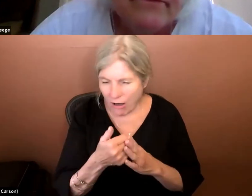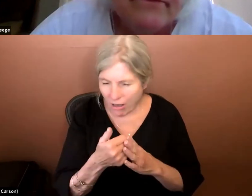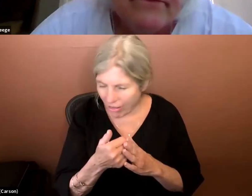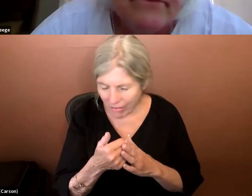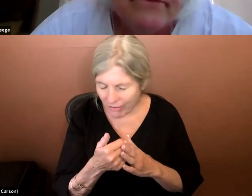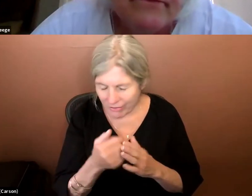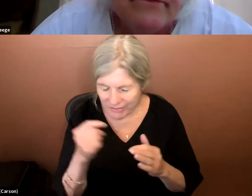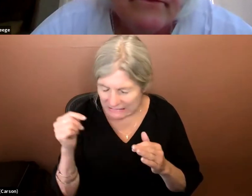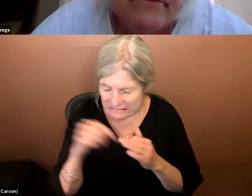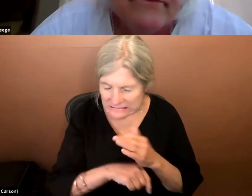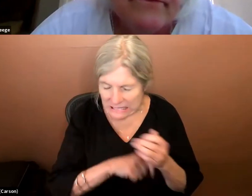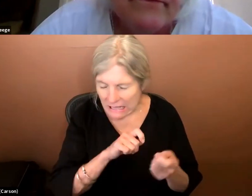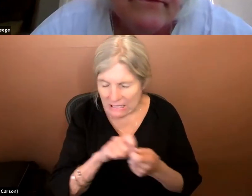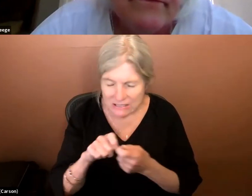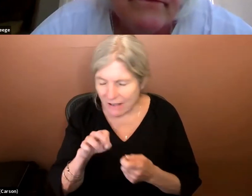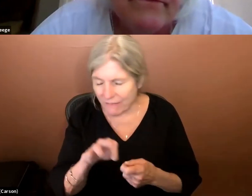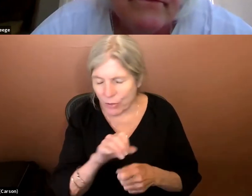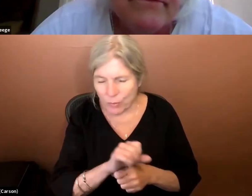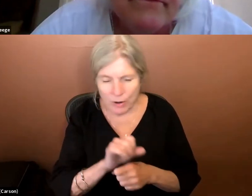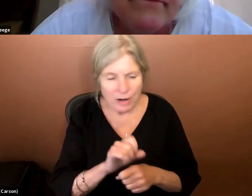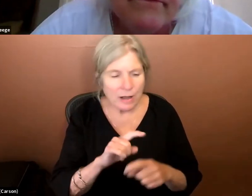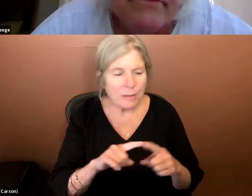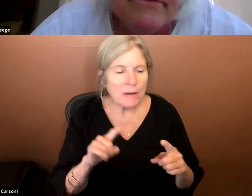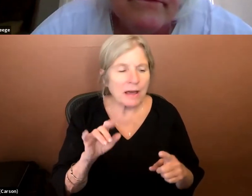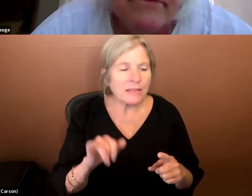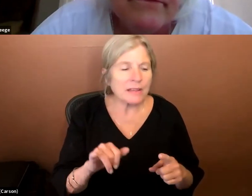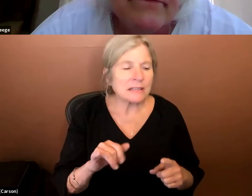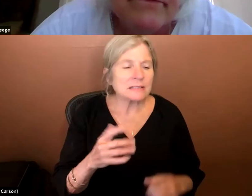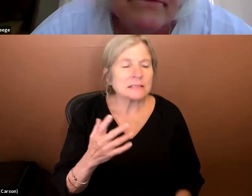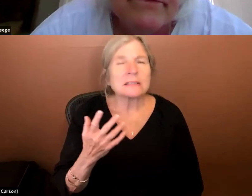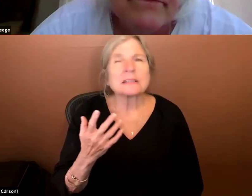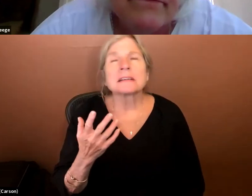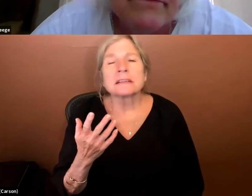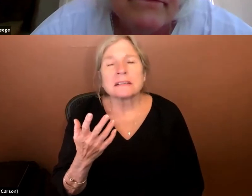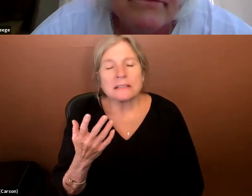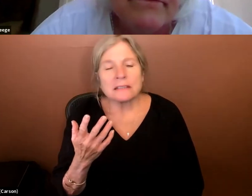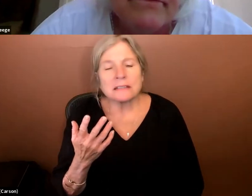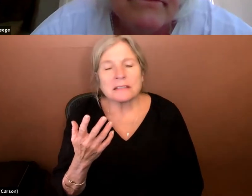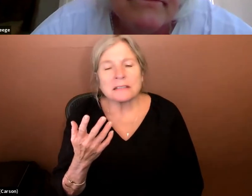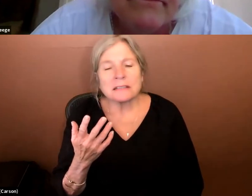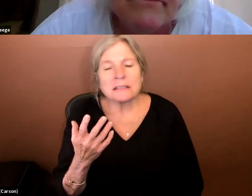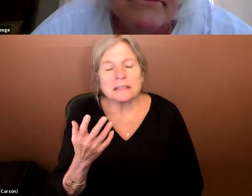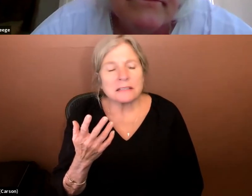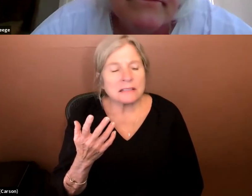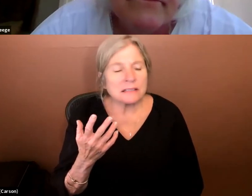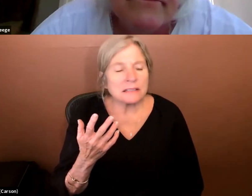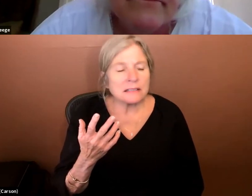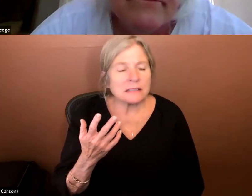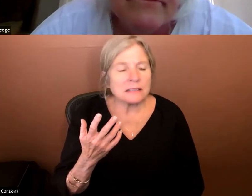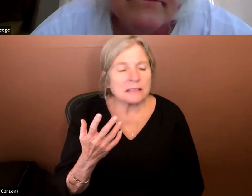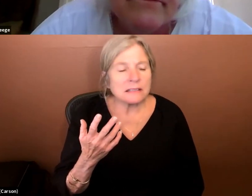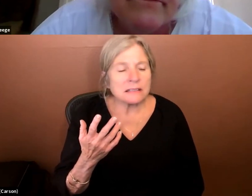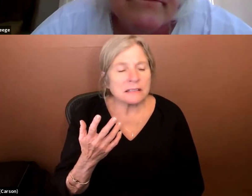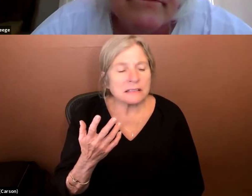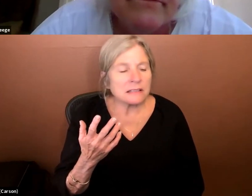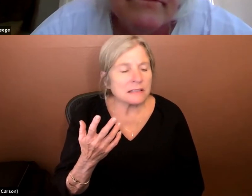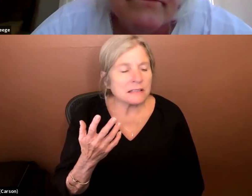tactility somehow activates a much more distracted reading which I think is very, very interesting and very,